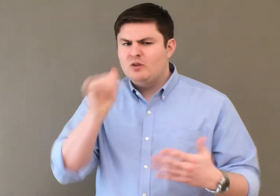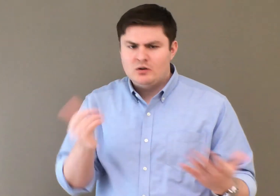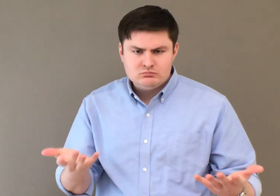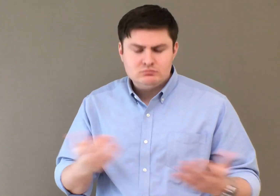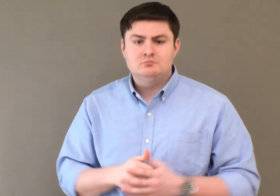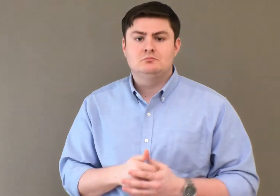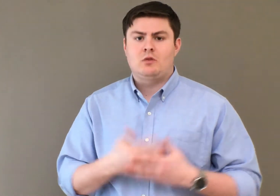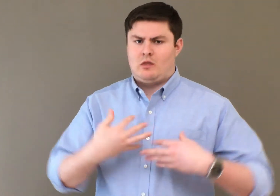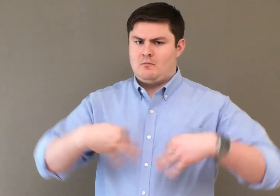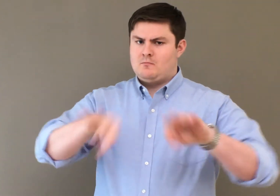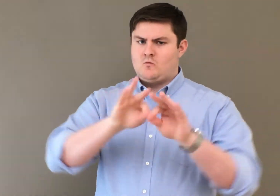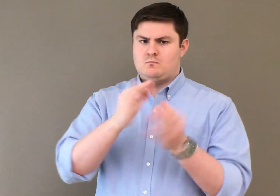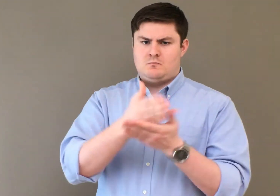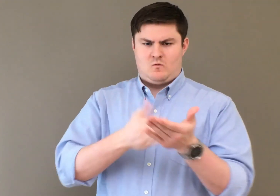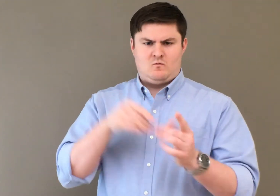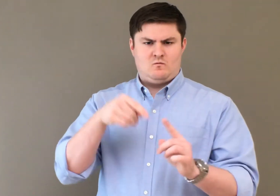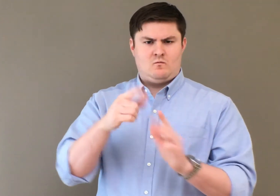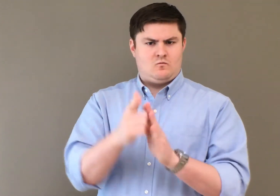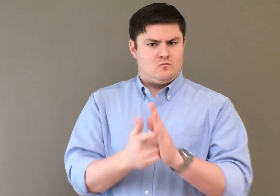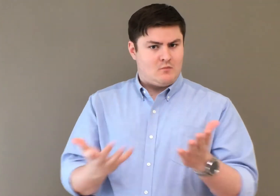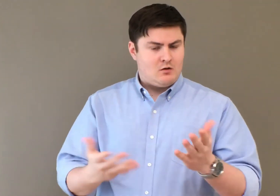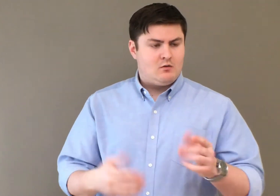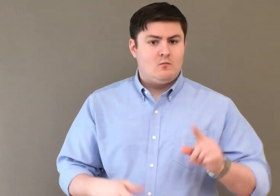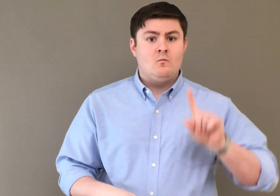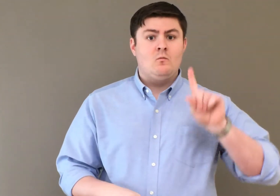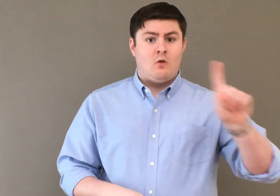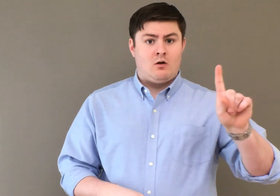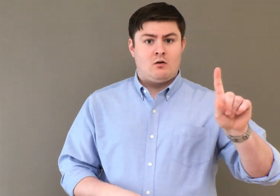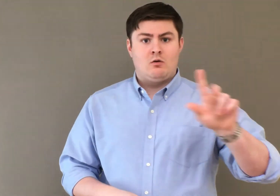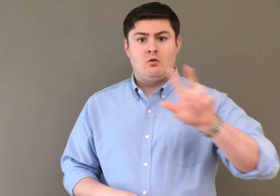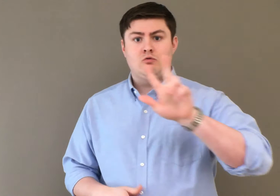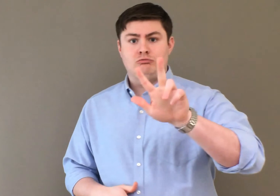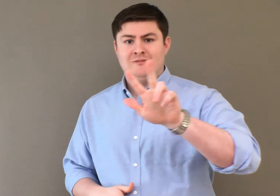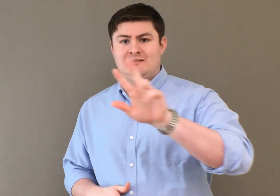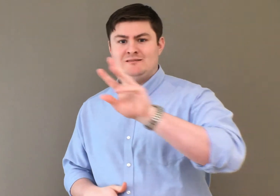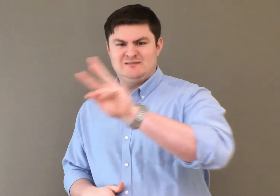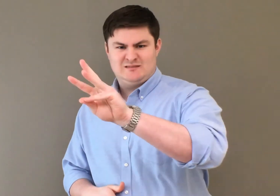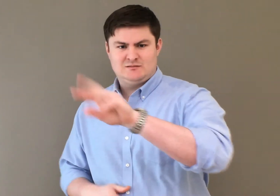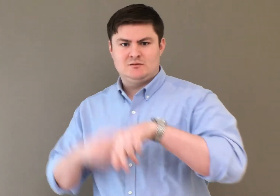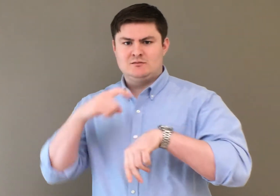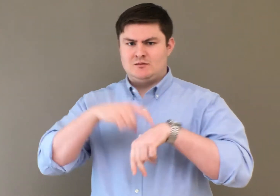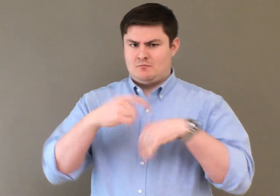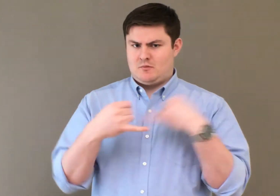which is critical. In EHDI we often talk about “One three six”